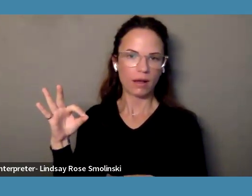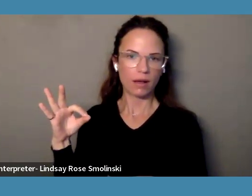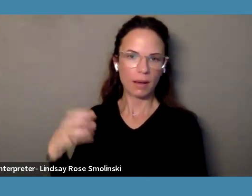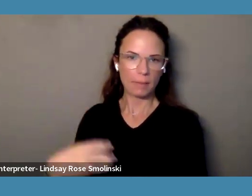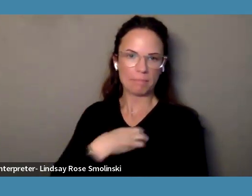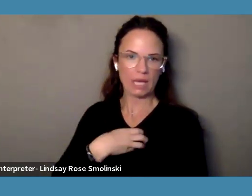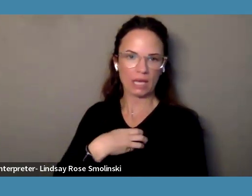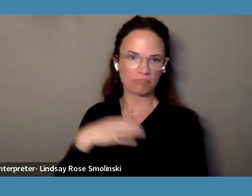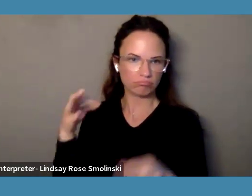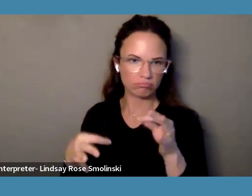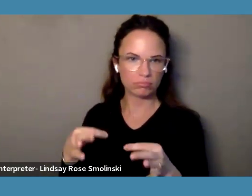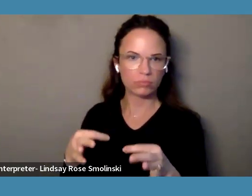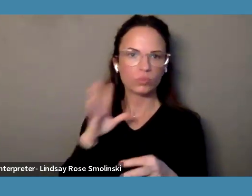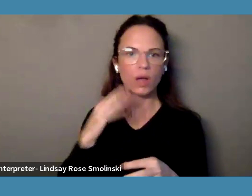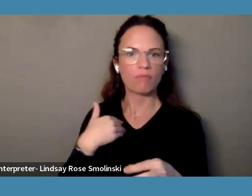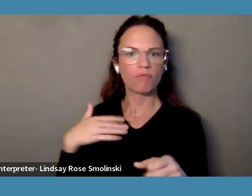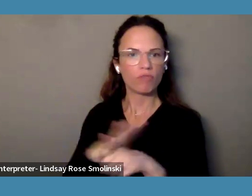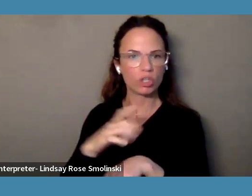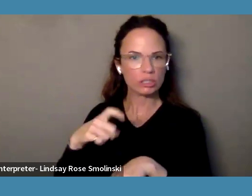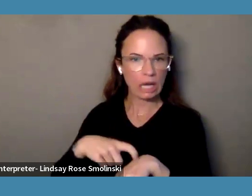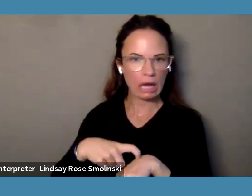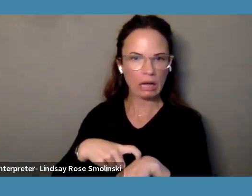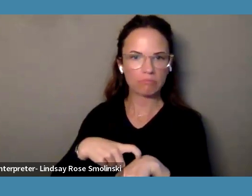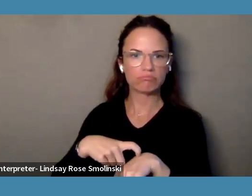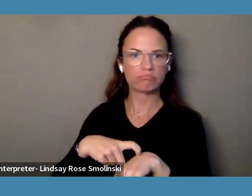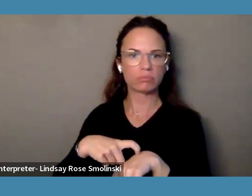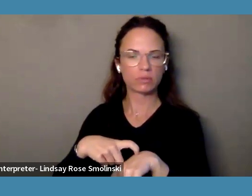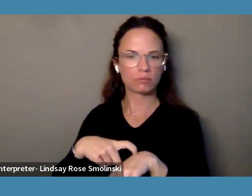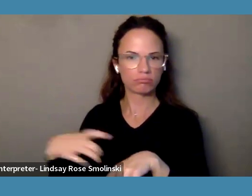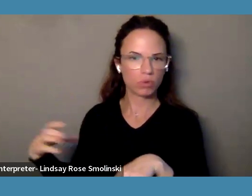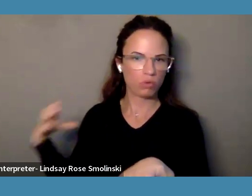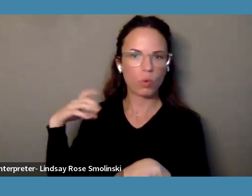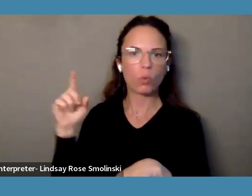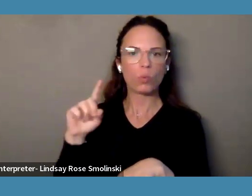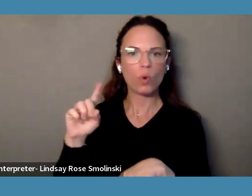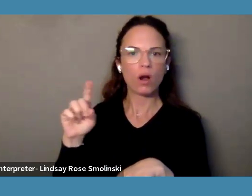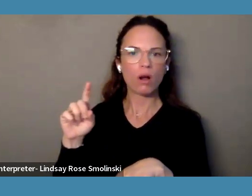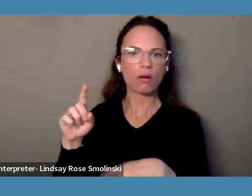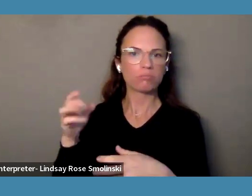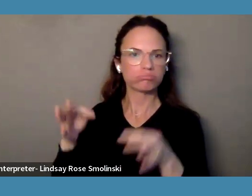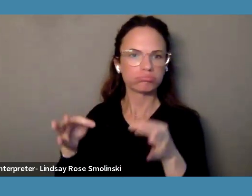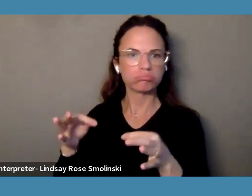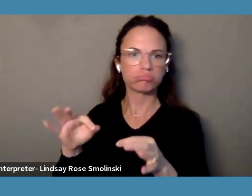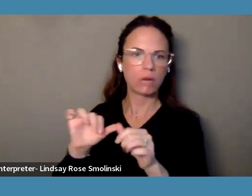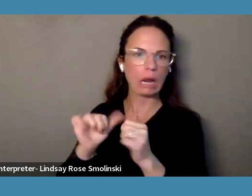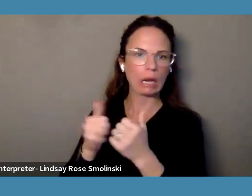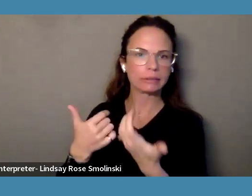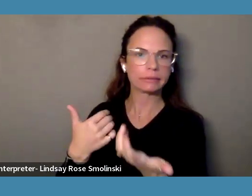who conduct hearings in cases where a state agency, usually agency for persons with disabilities